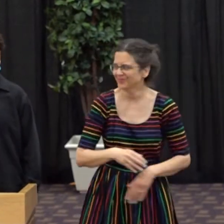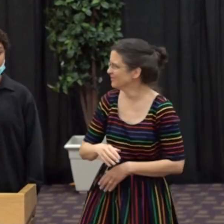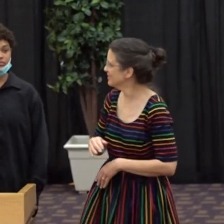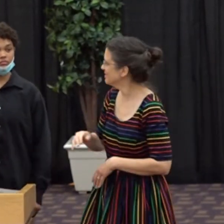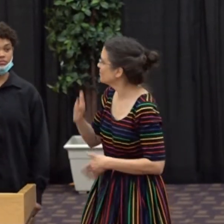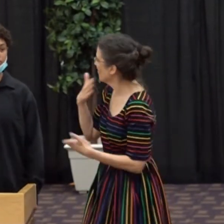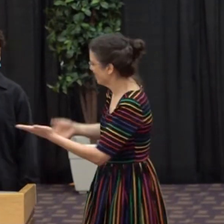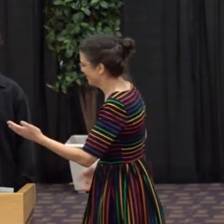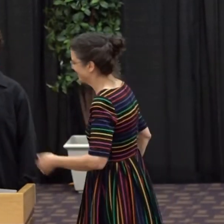Yay!